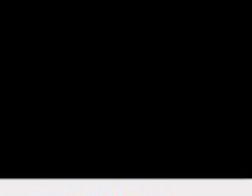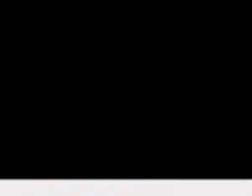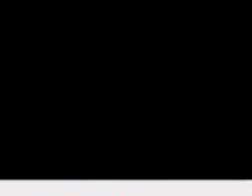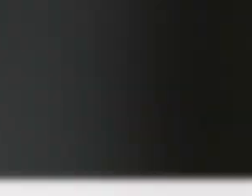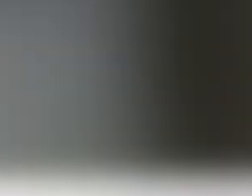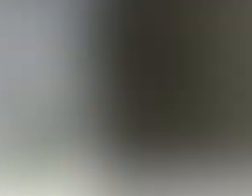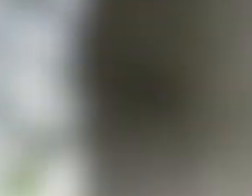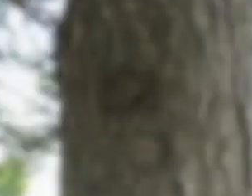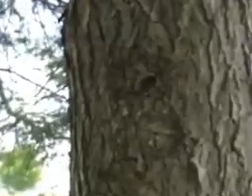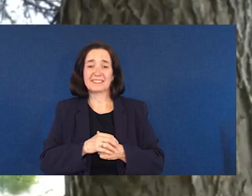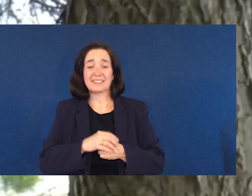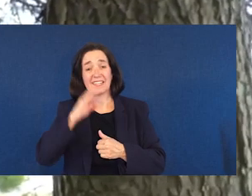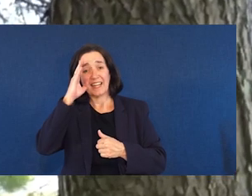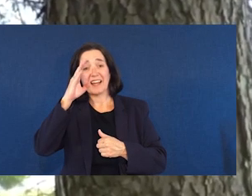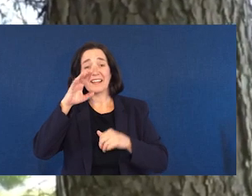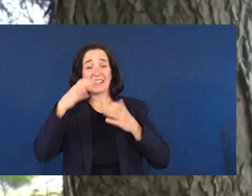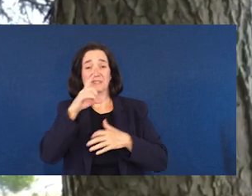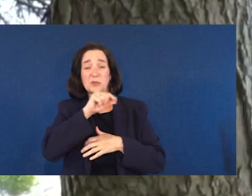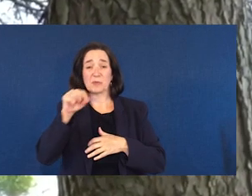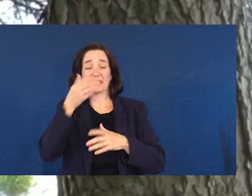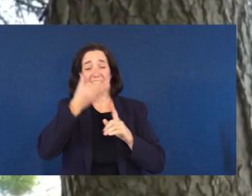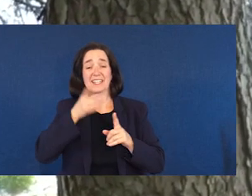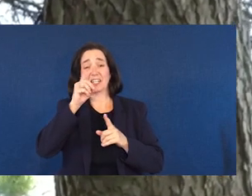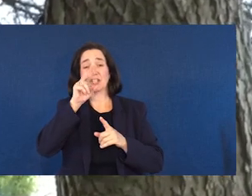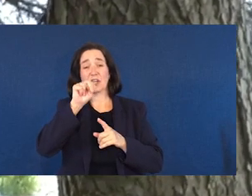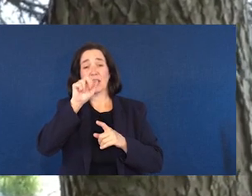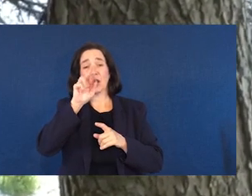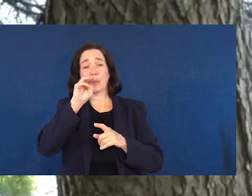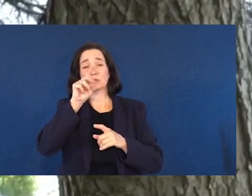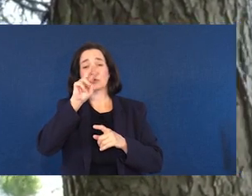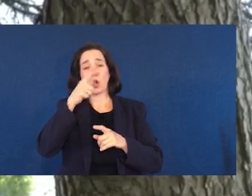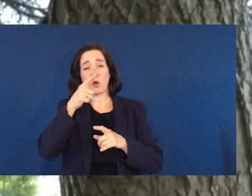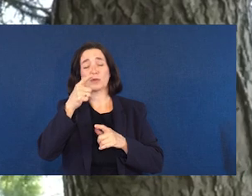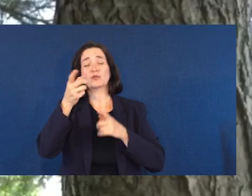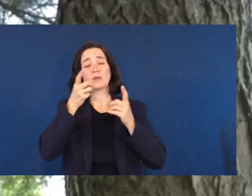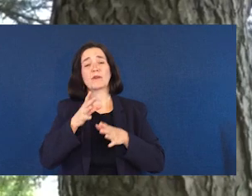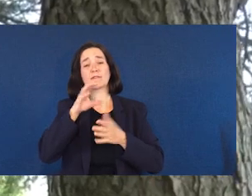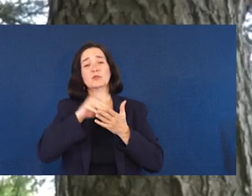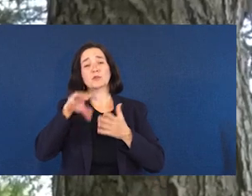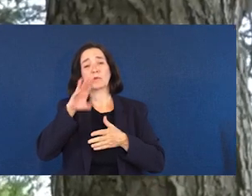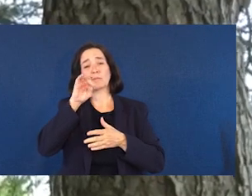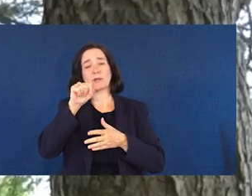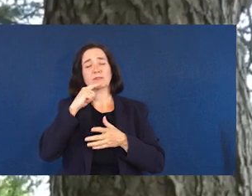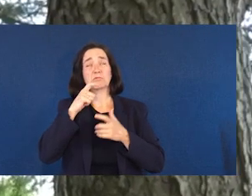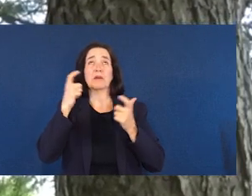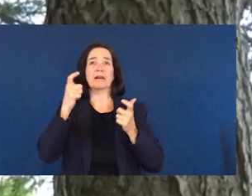Hey there Class of 2020. This is Don Armstrong, the director of student media, and I really just wanted to say a big congratulations on your graduation.